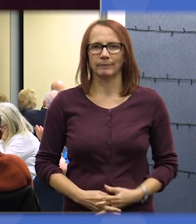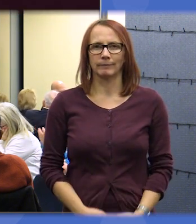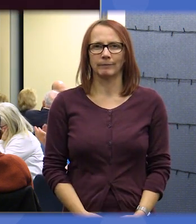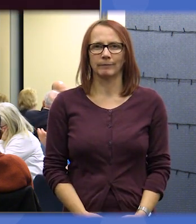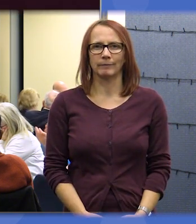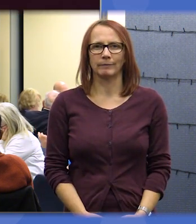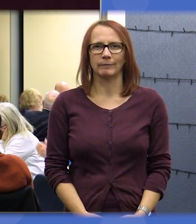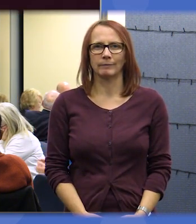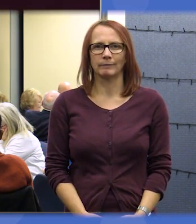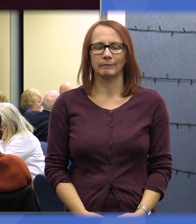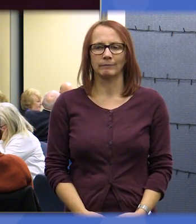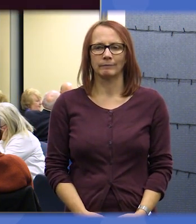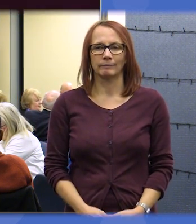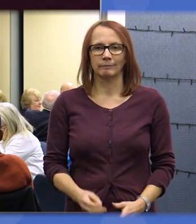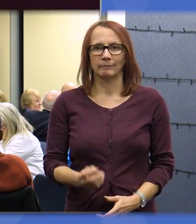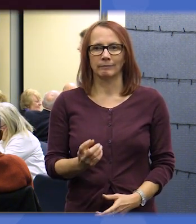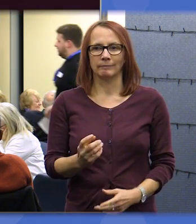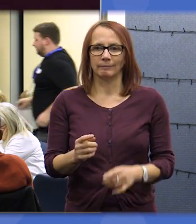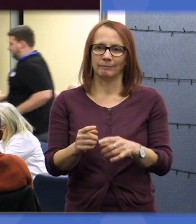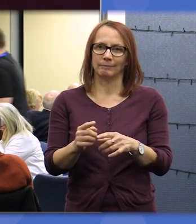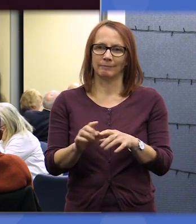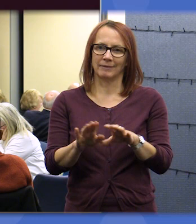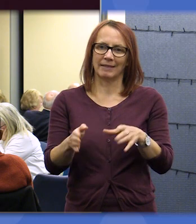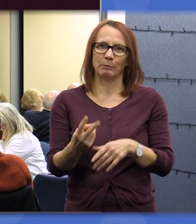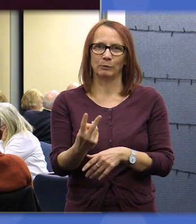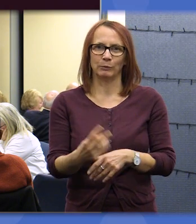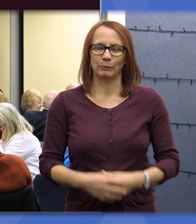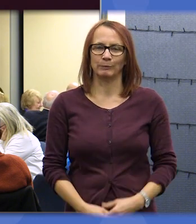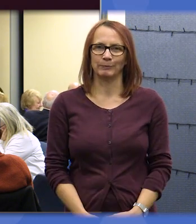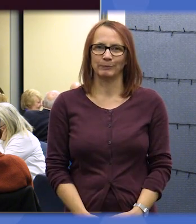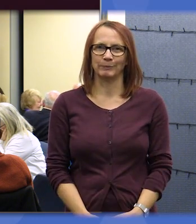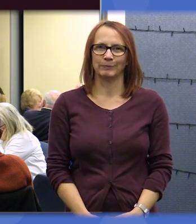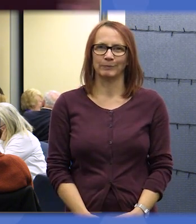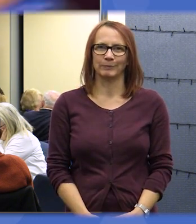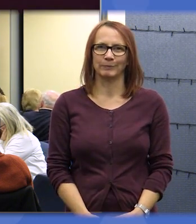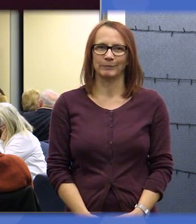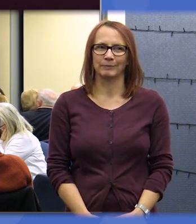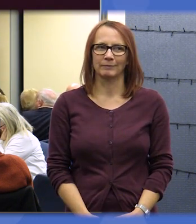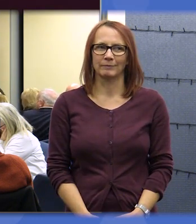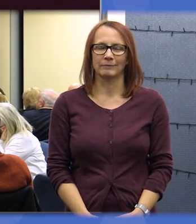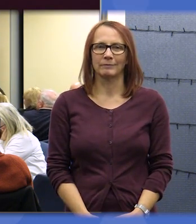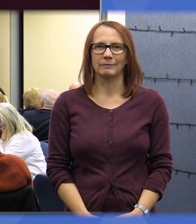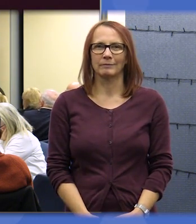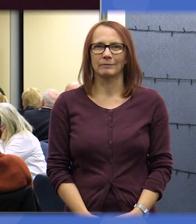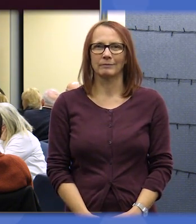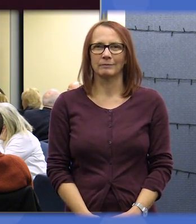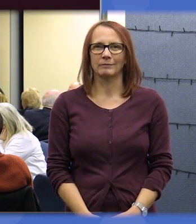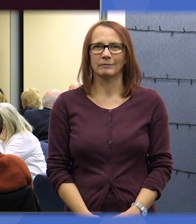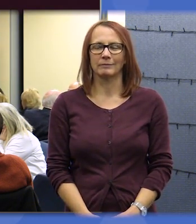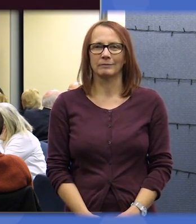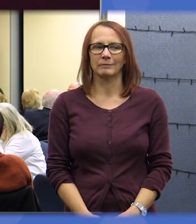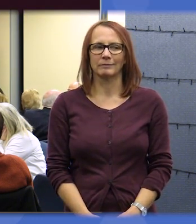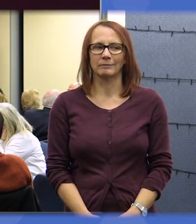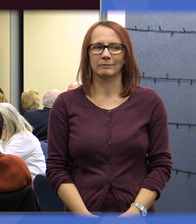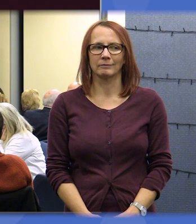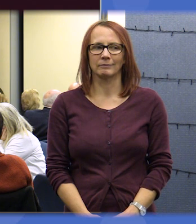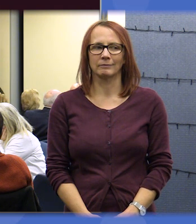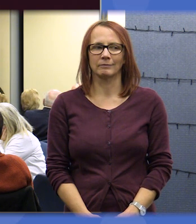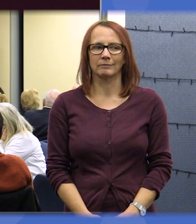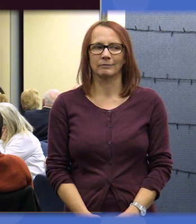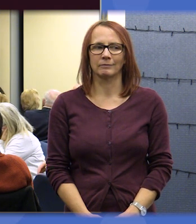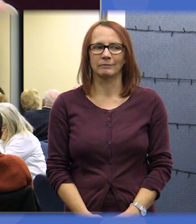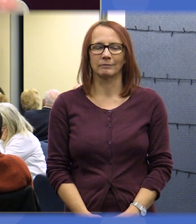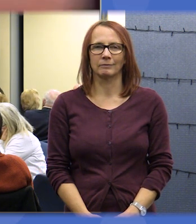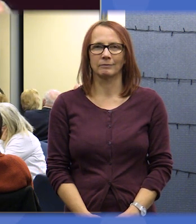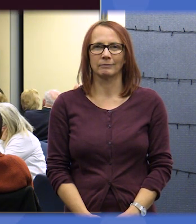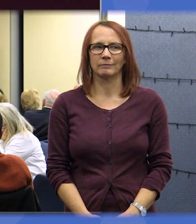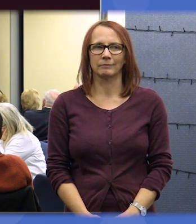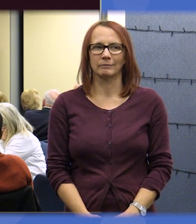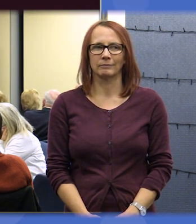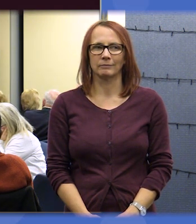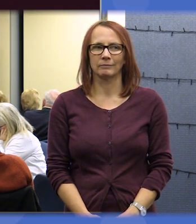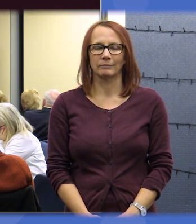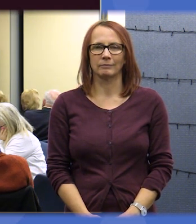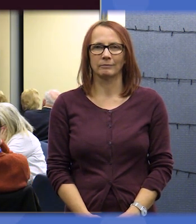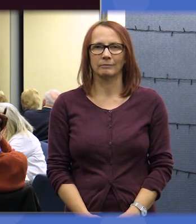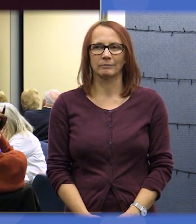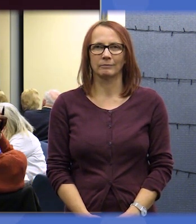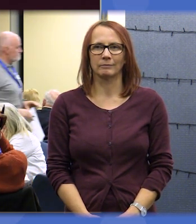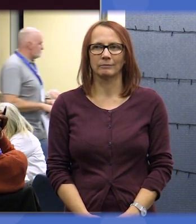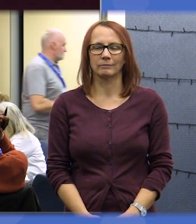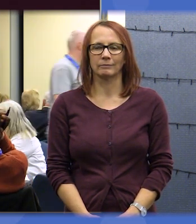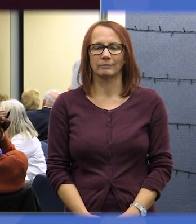Table two come on up top three ish please